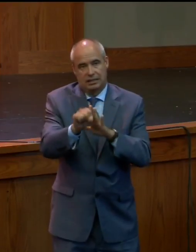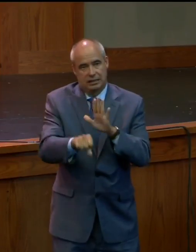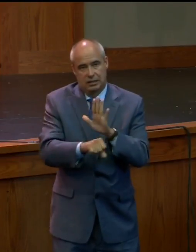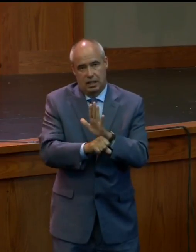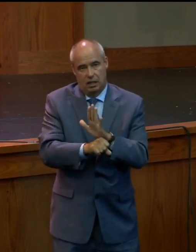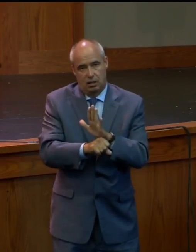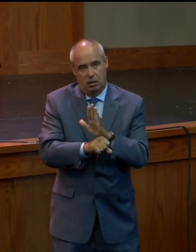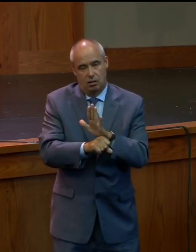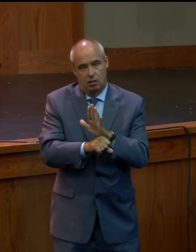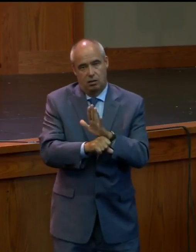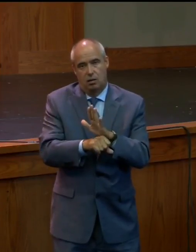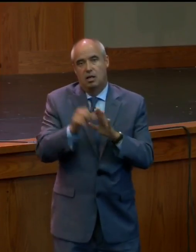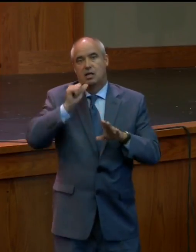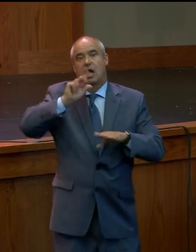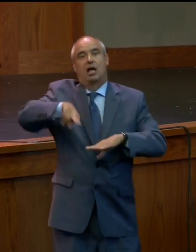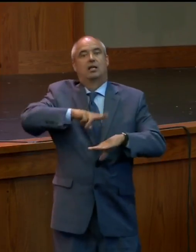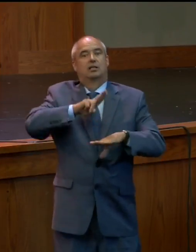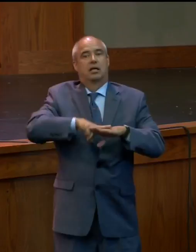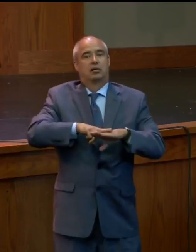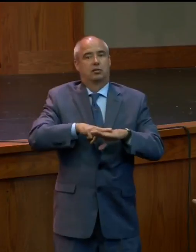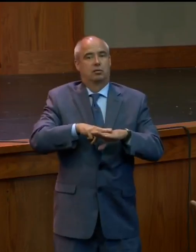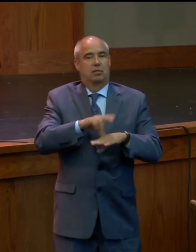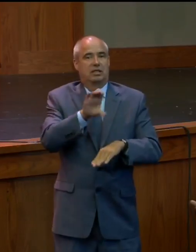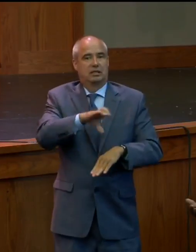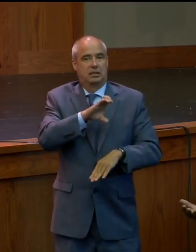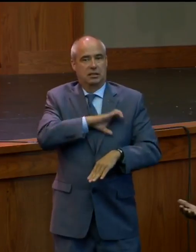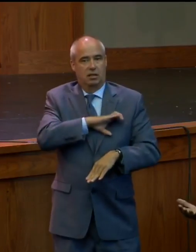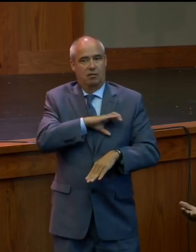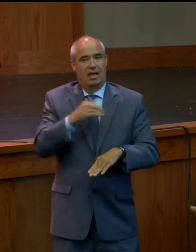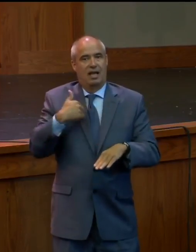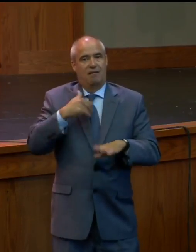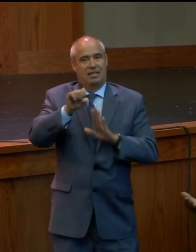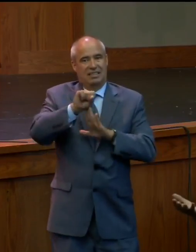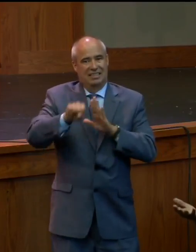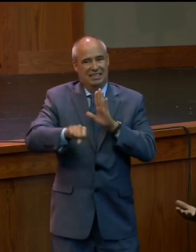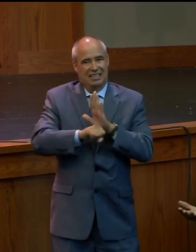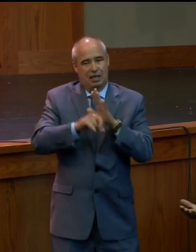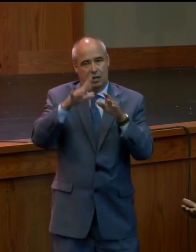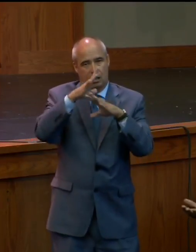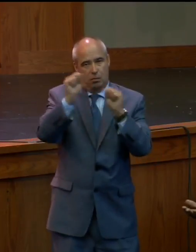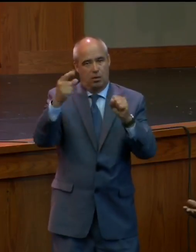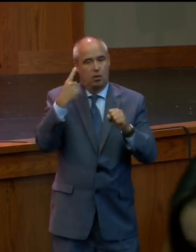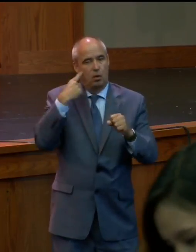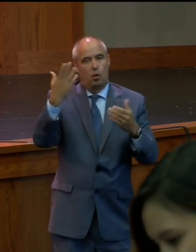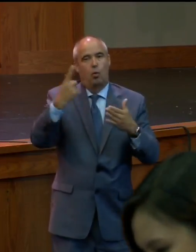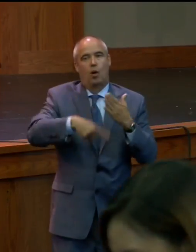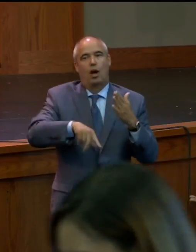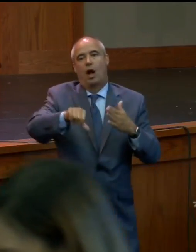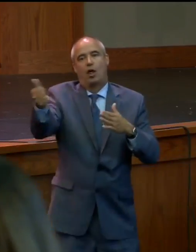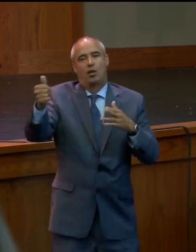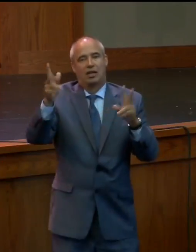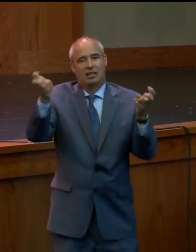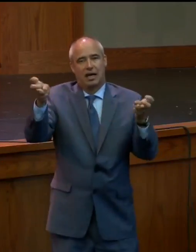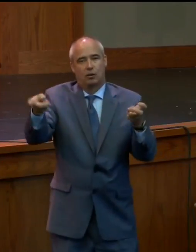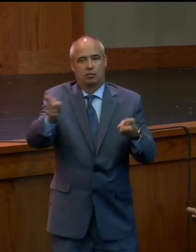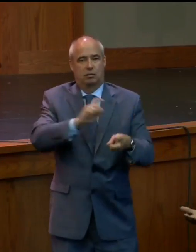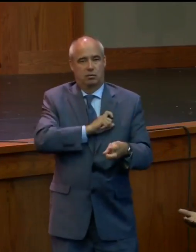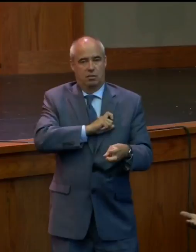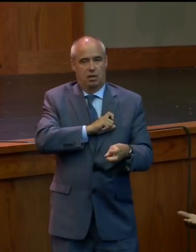BUT NAMI CONSIDERS ME THE STATE PRESIDENT BECAUSE THEY DIDN'T KNOW WHAT OTHER TITLE TO GIVE ME.